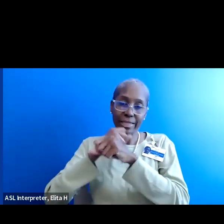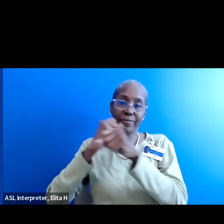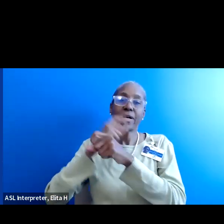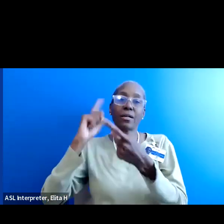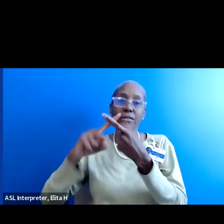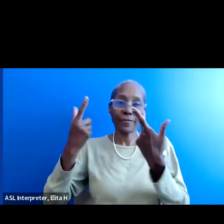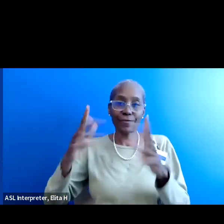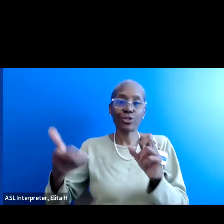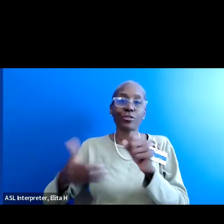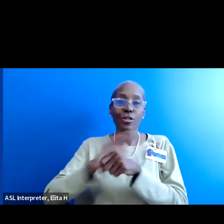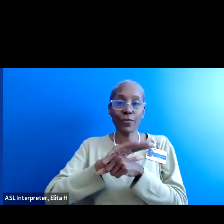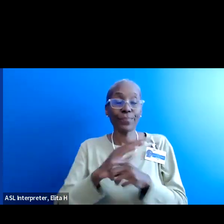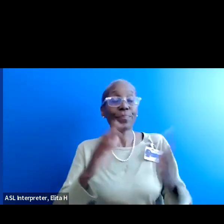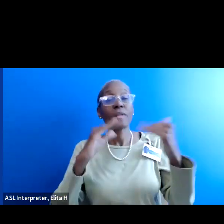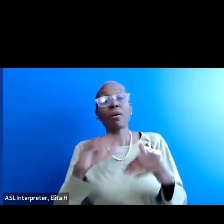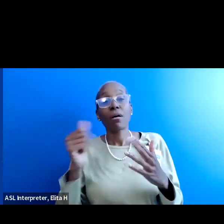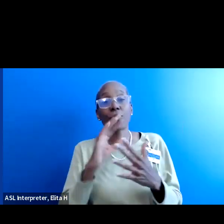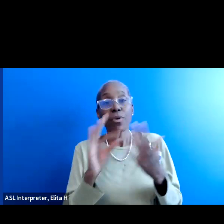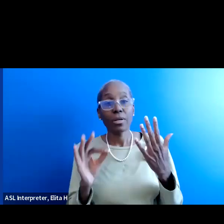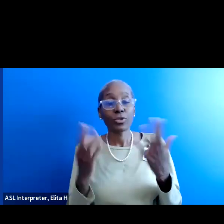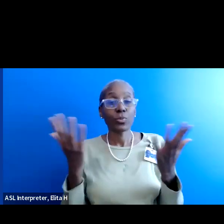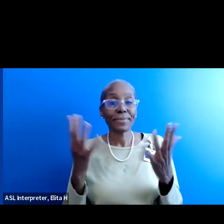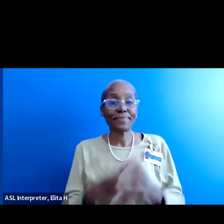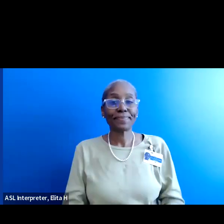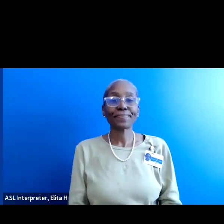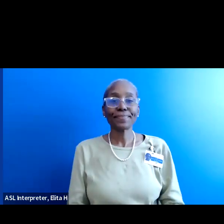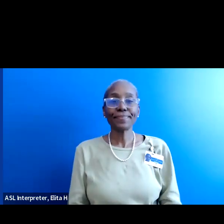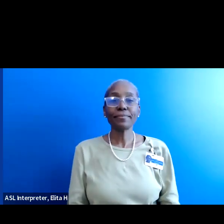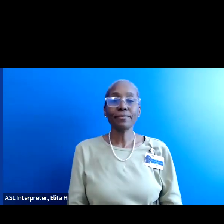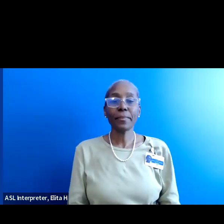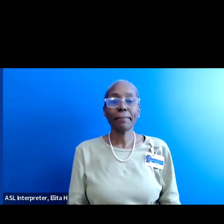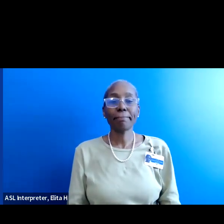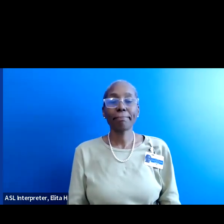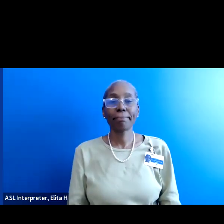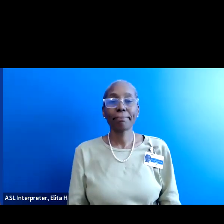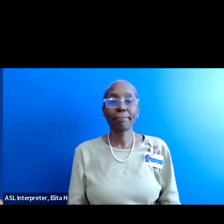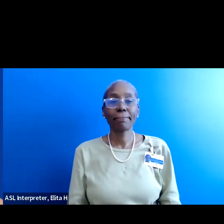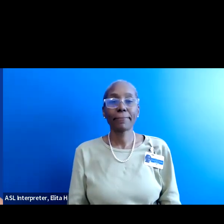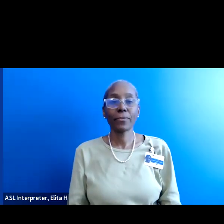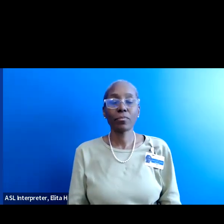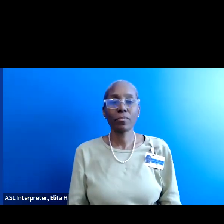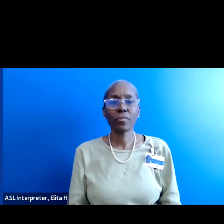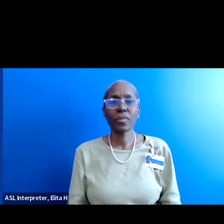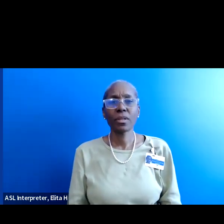Another option would be, because I received a question aboutâ€¦